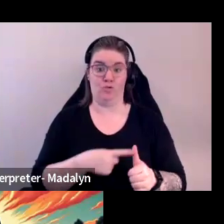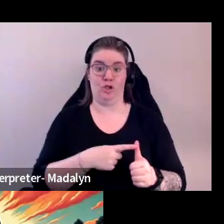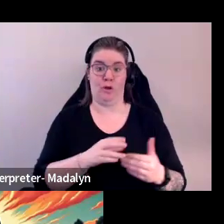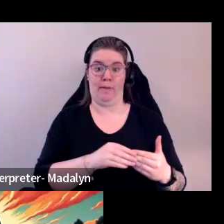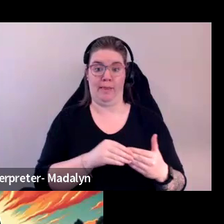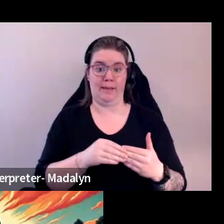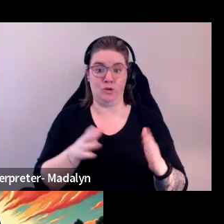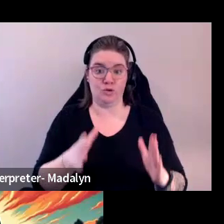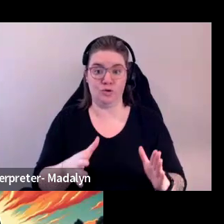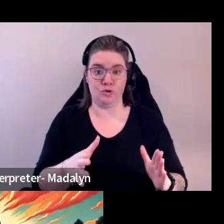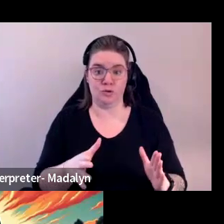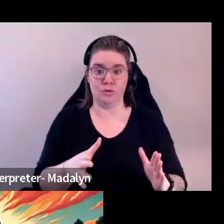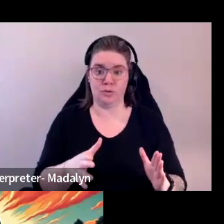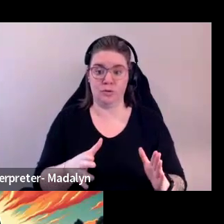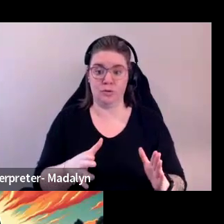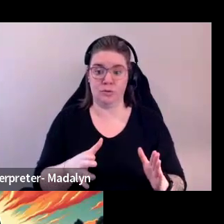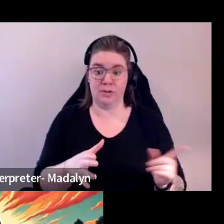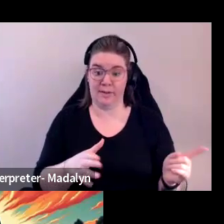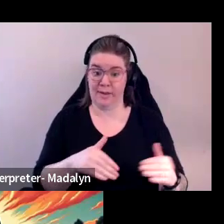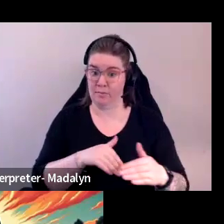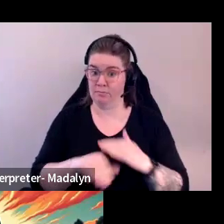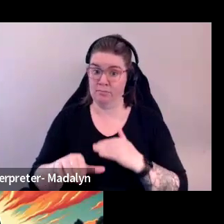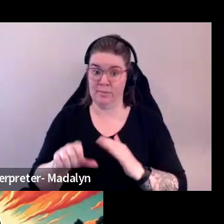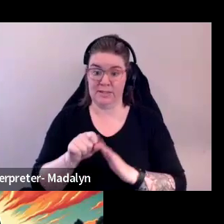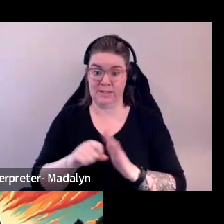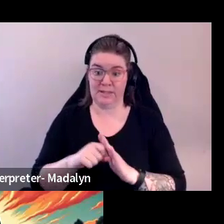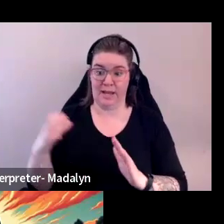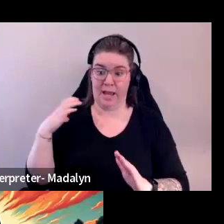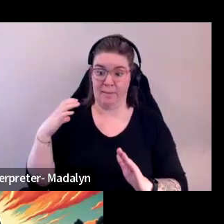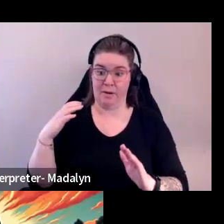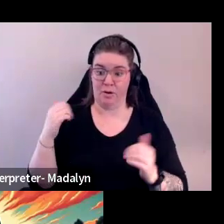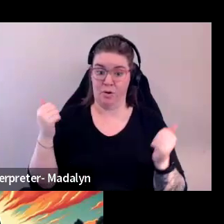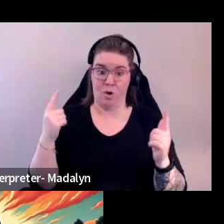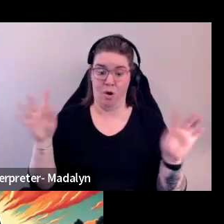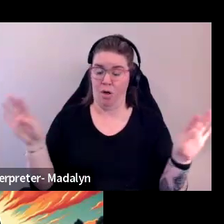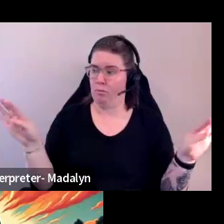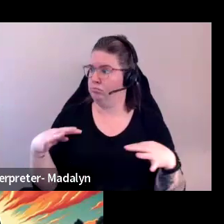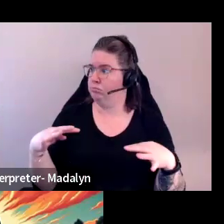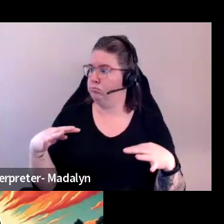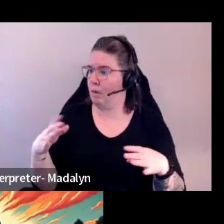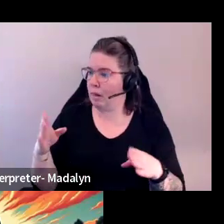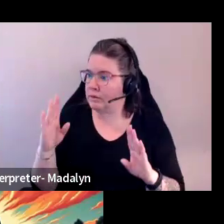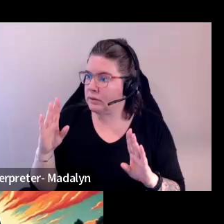Brooke Wilson (she/her): you know. Brooke Wilson (she/her): when they walked into the State Capitol. Everybody turned and listened. They wanted to know what they had to say.